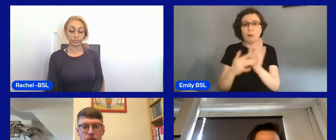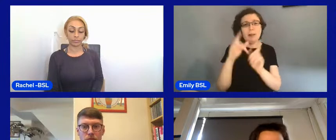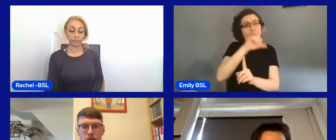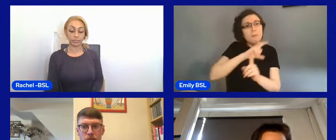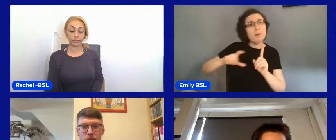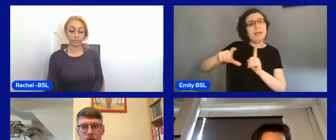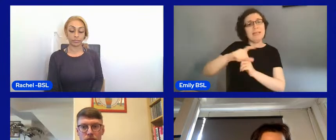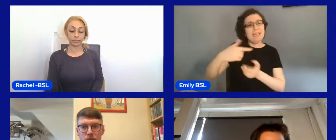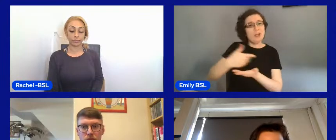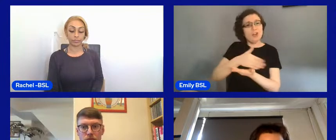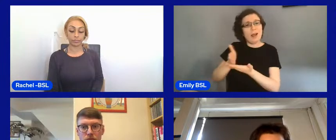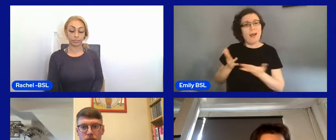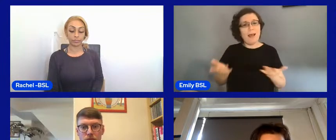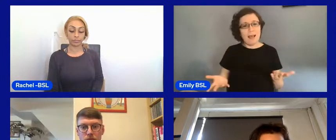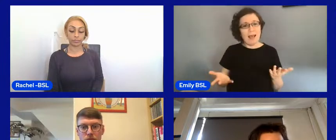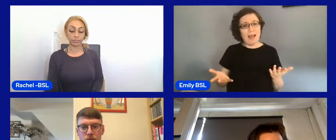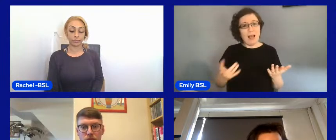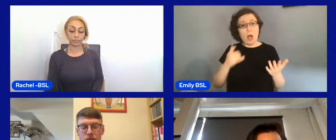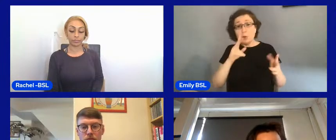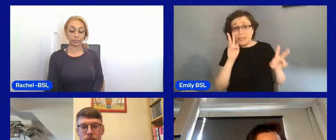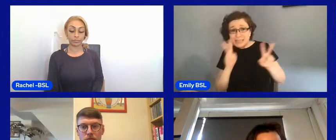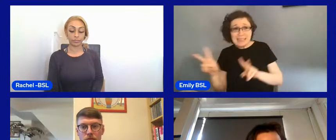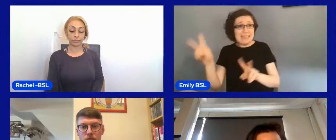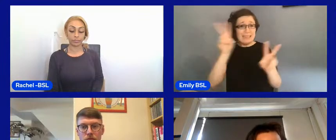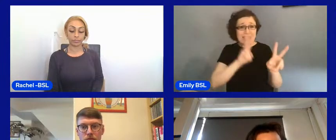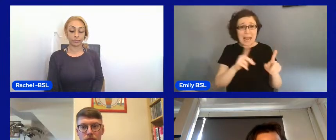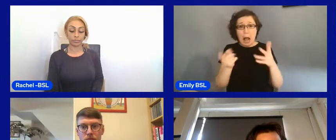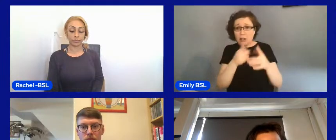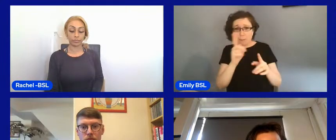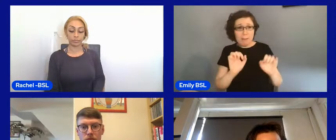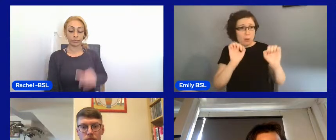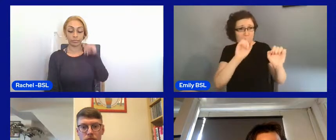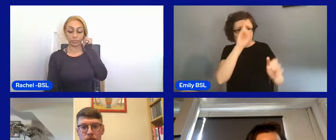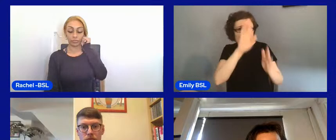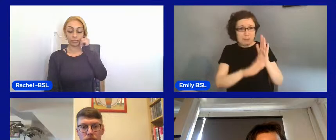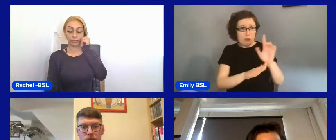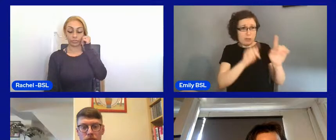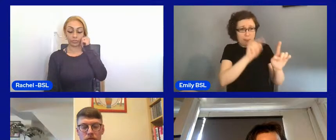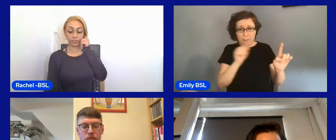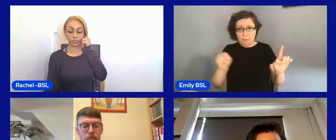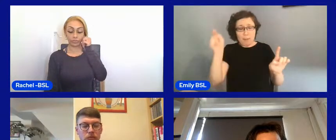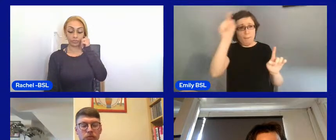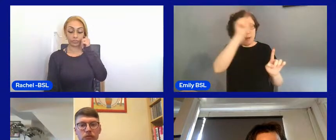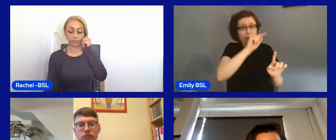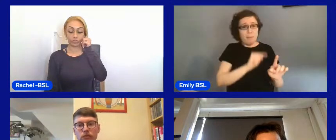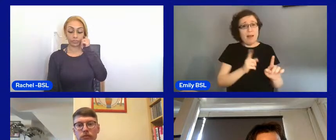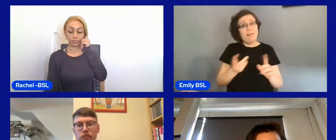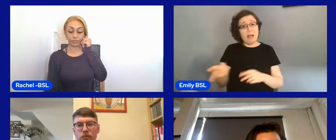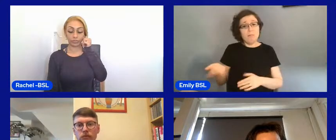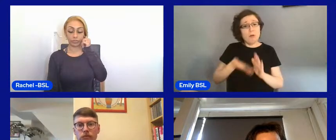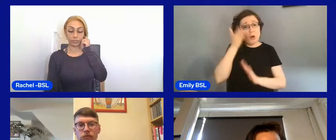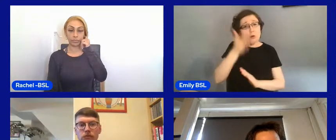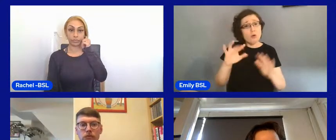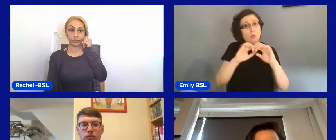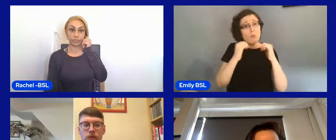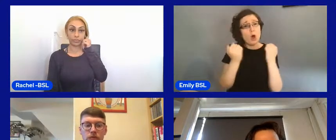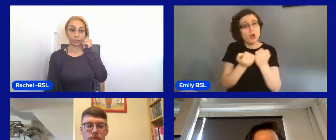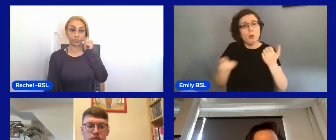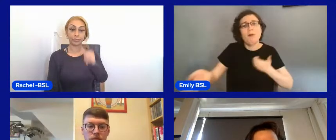of people. You can see what other people have marked, the impact of workshops you can have